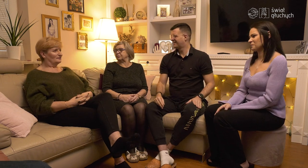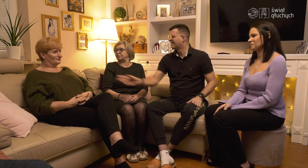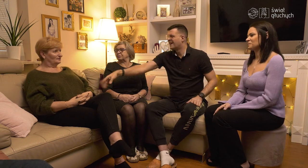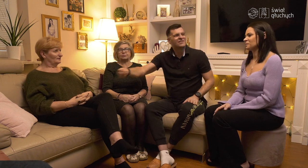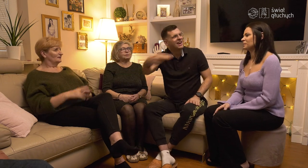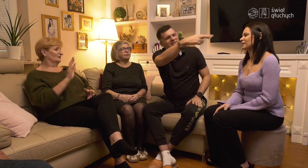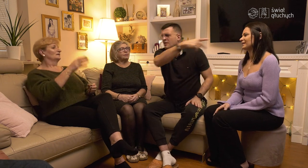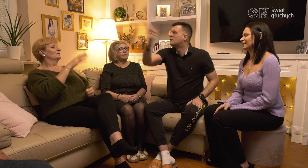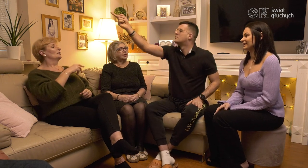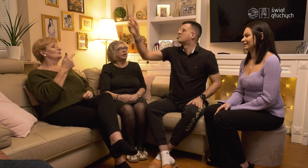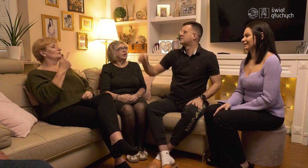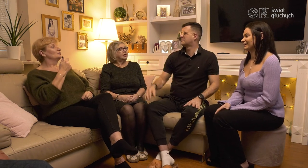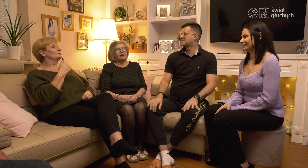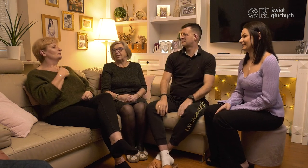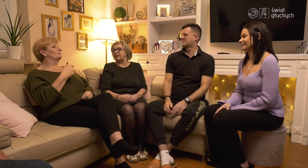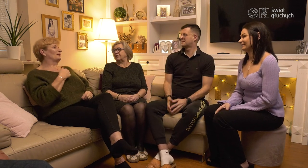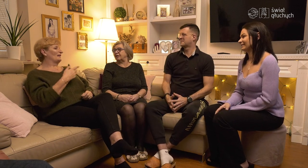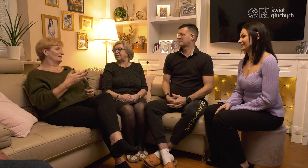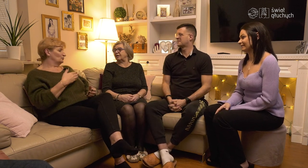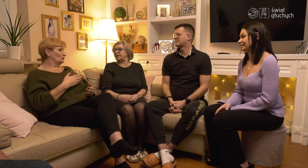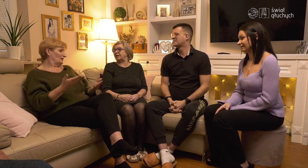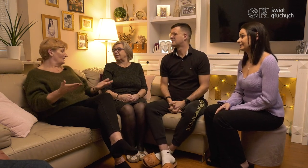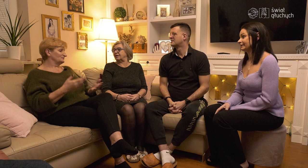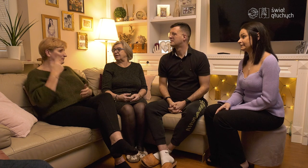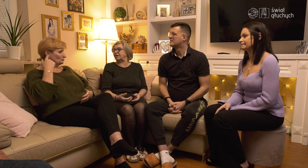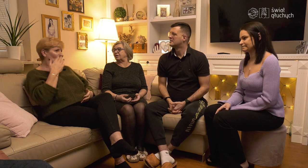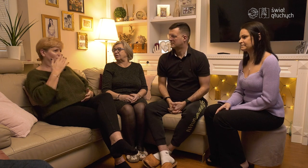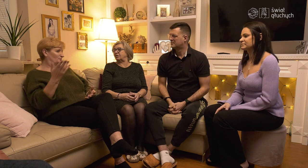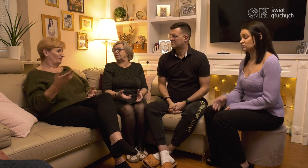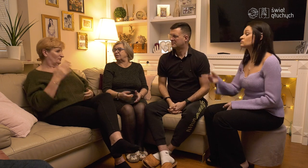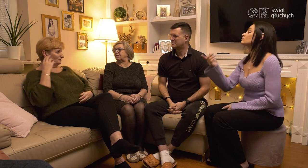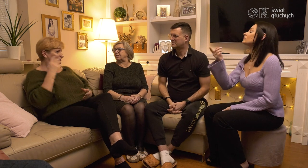Jurek also spoke well.